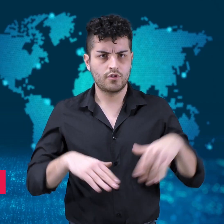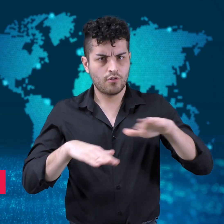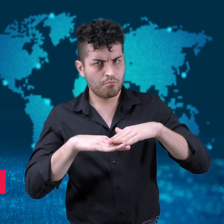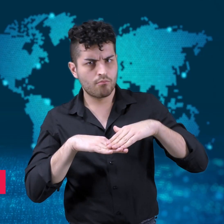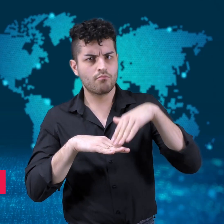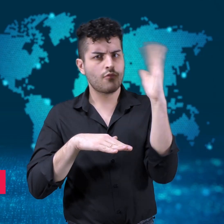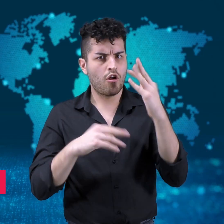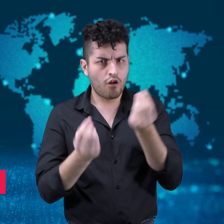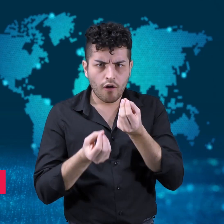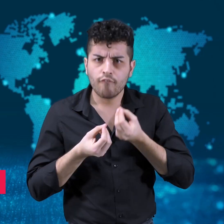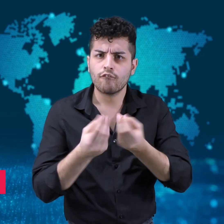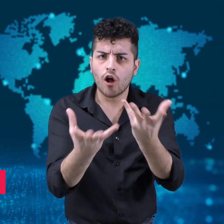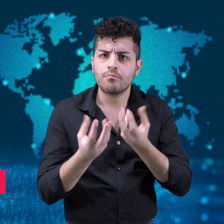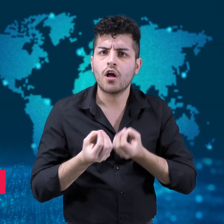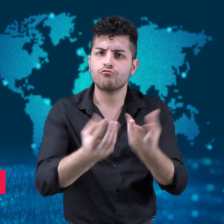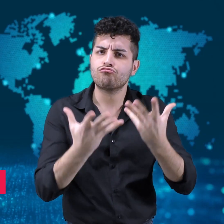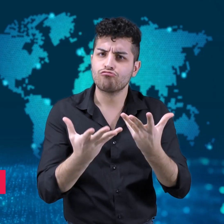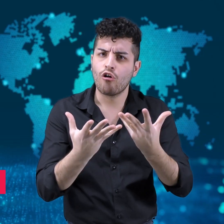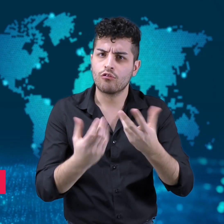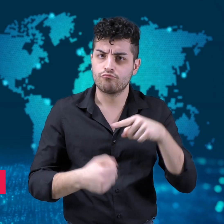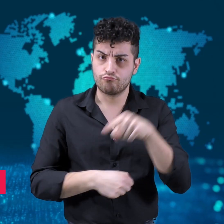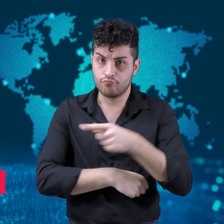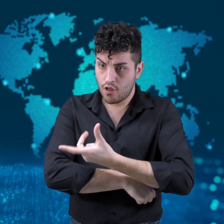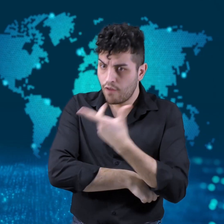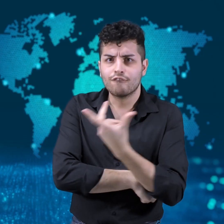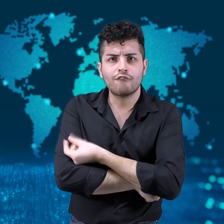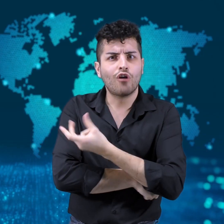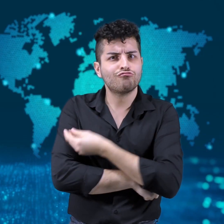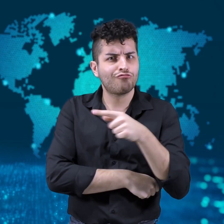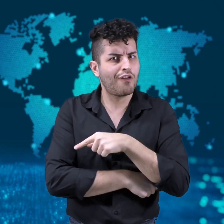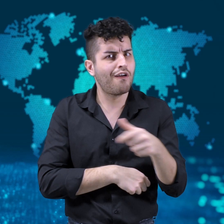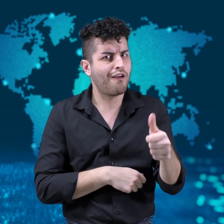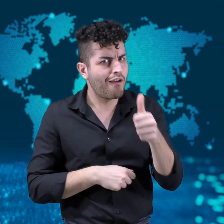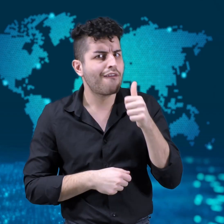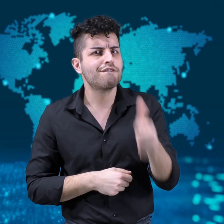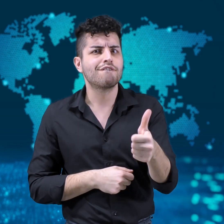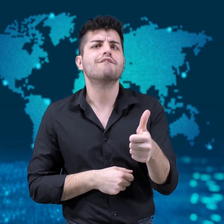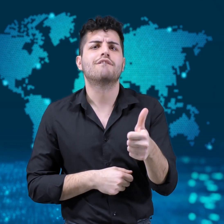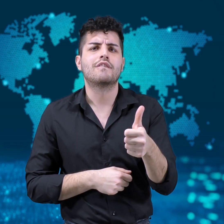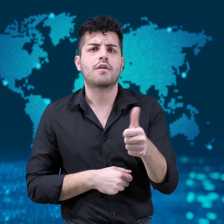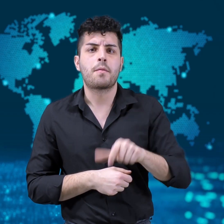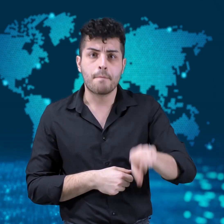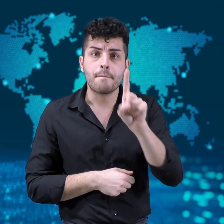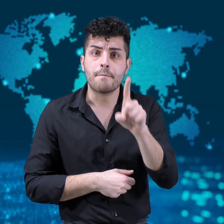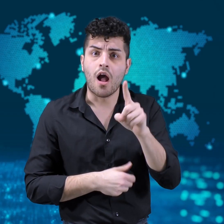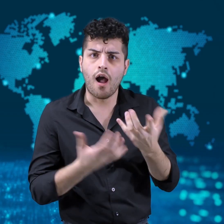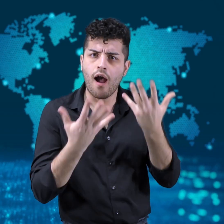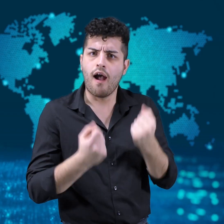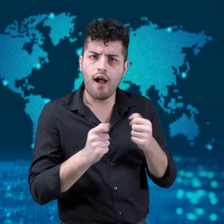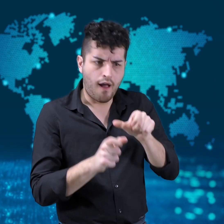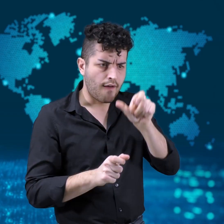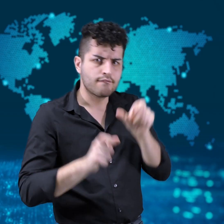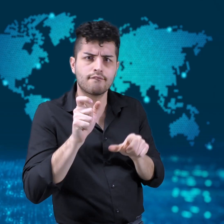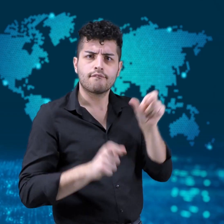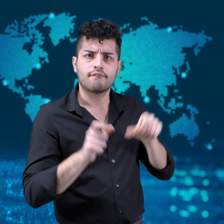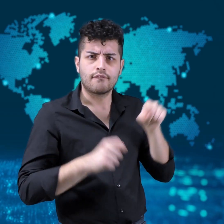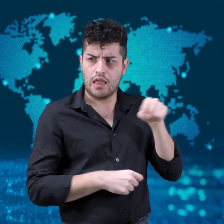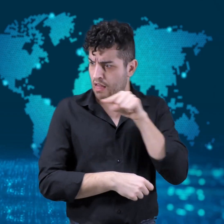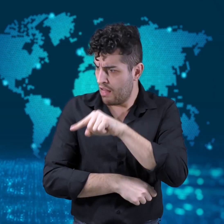[Nicola]: With more news coming out about promising vaccines,